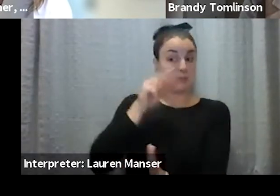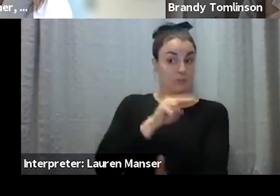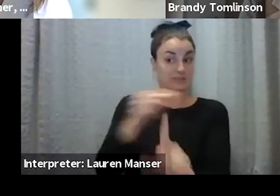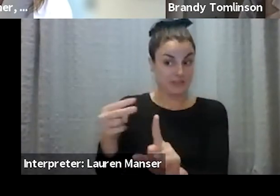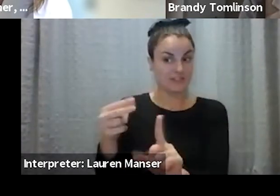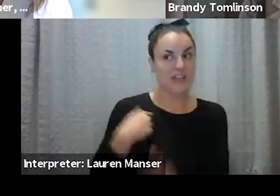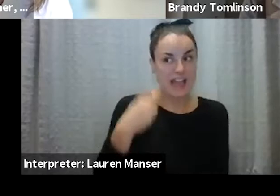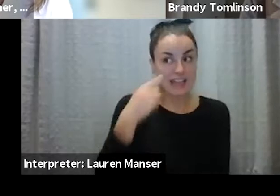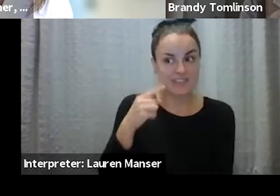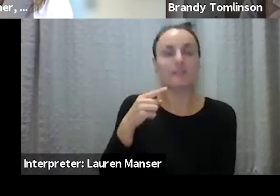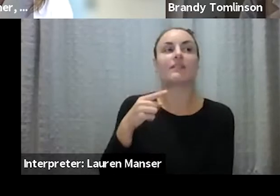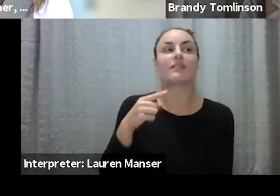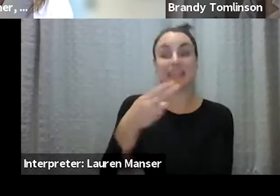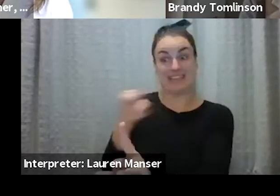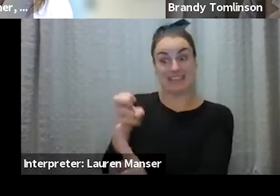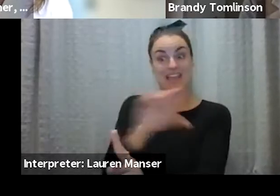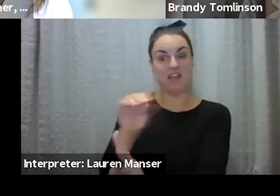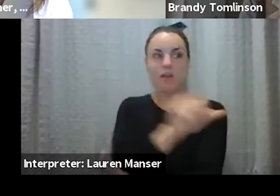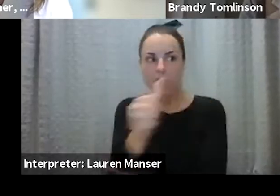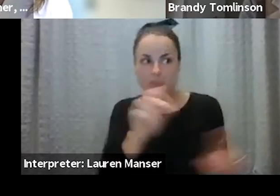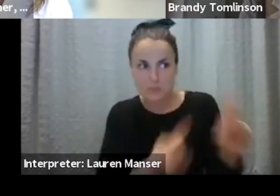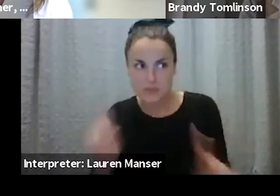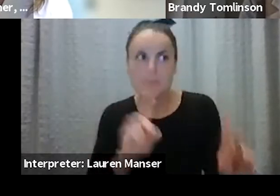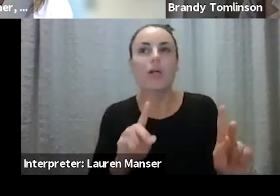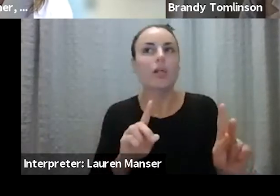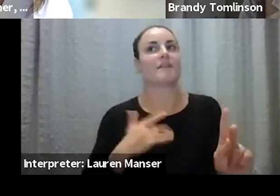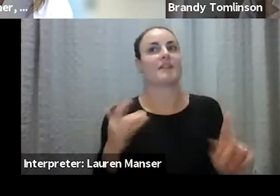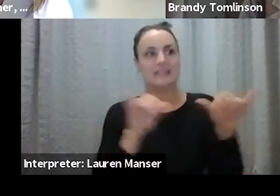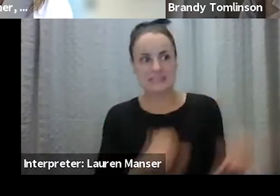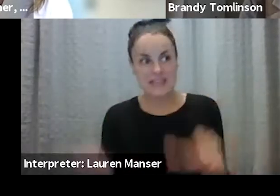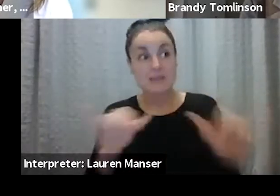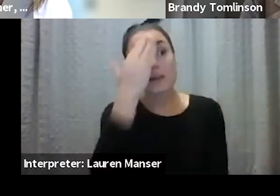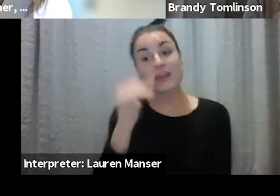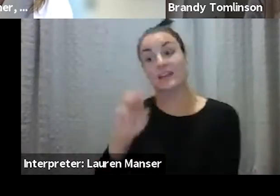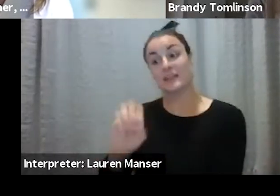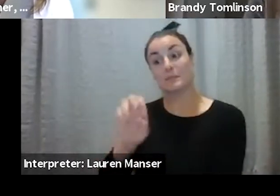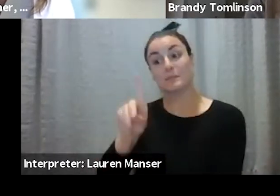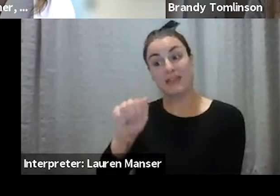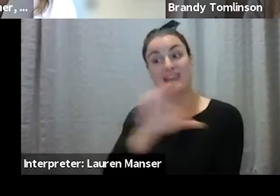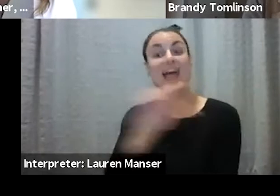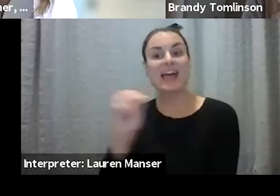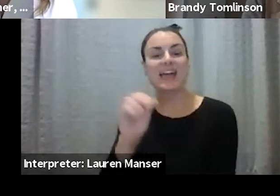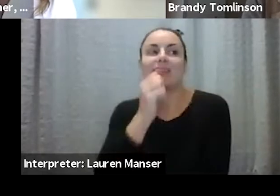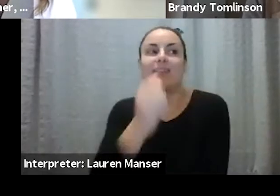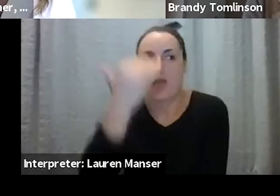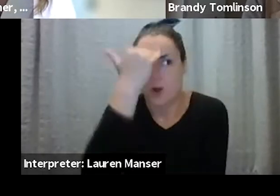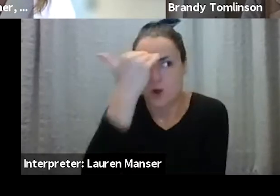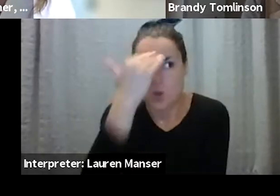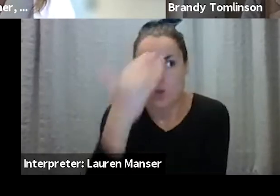where the media and the unknowns that we're still continuing to face in the pandemic